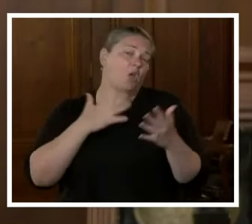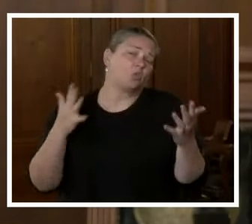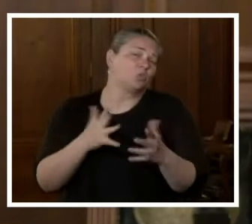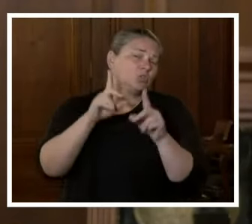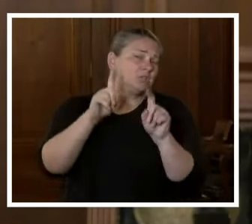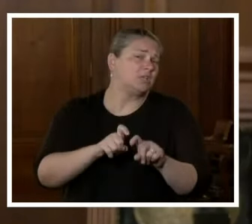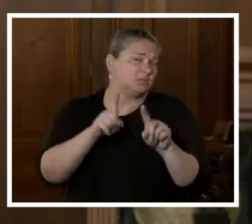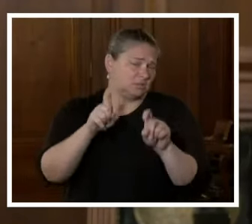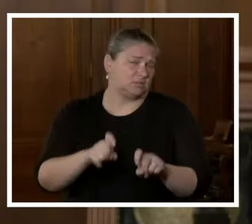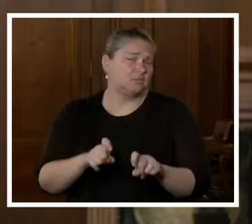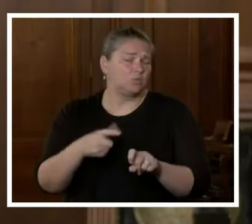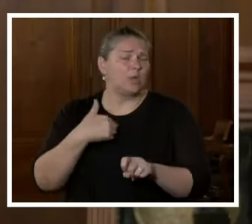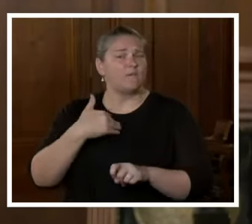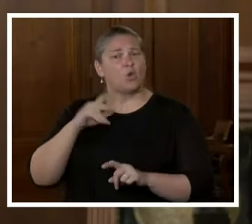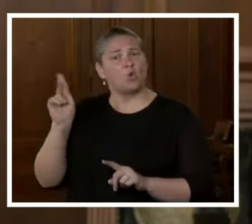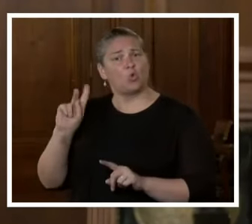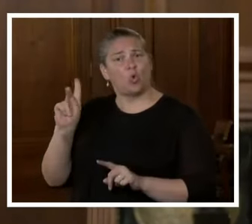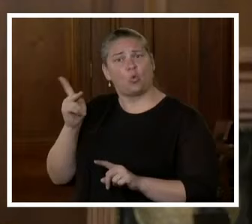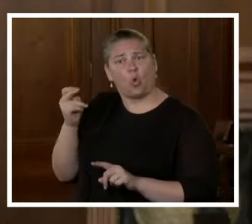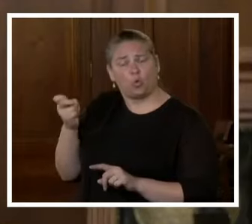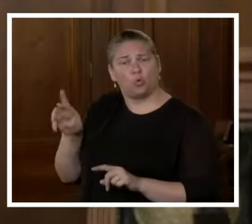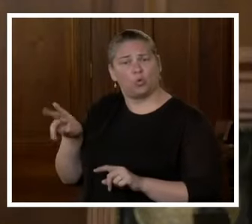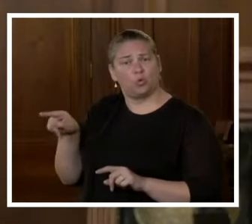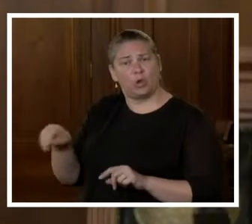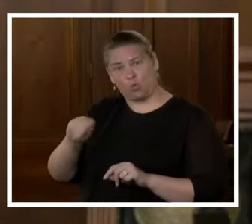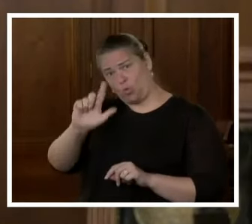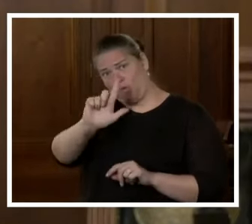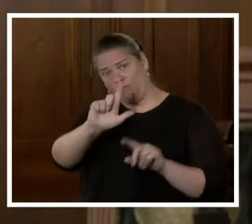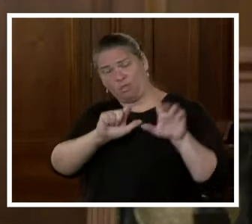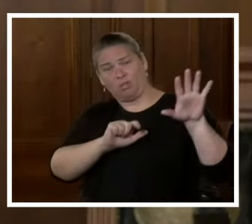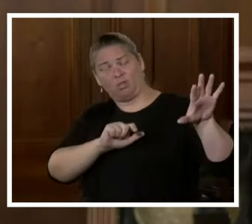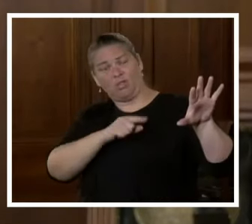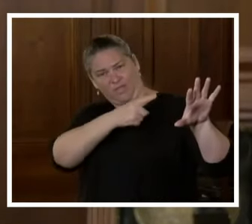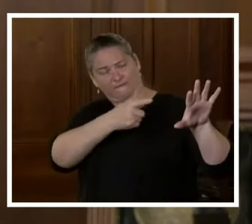CONSULTANT -- [NOT AUDIBLE]